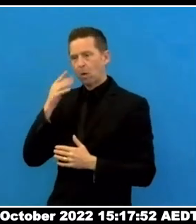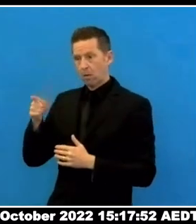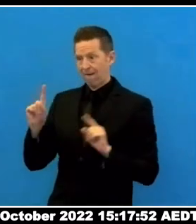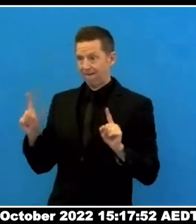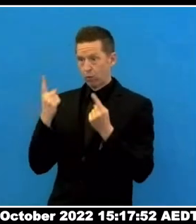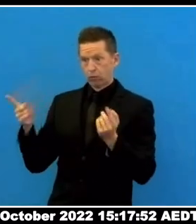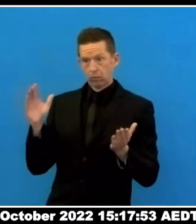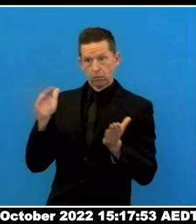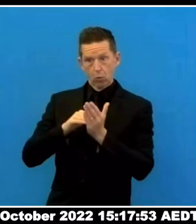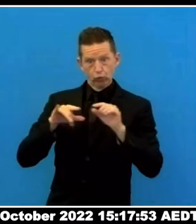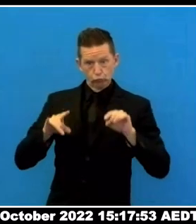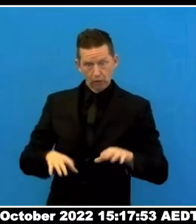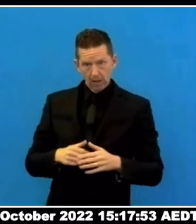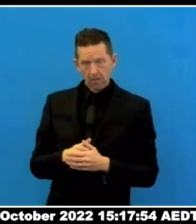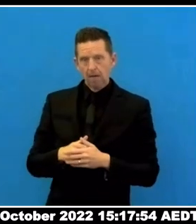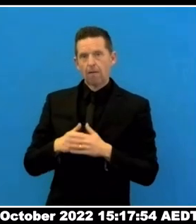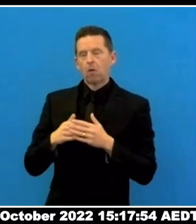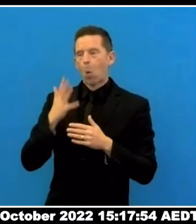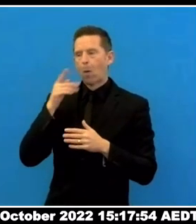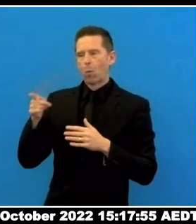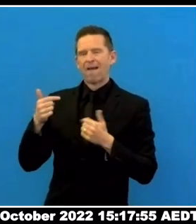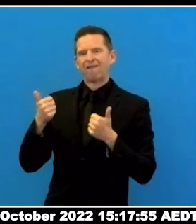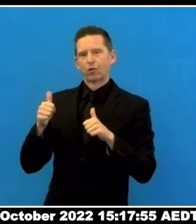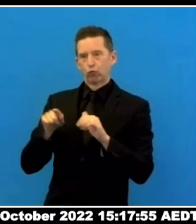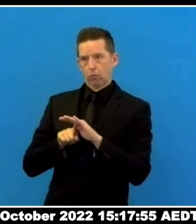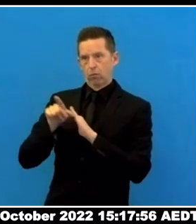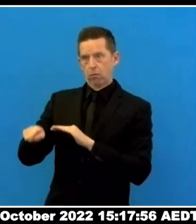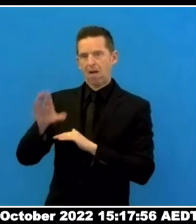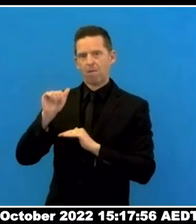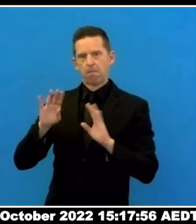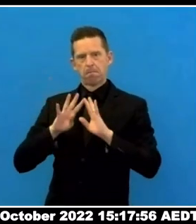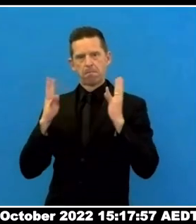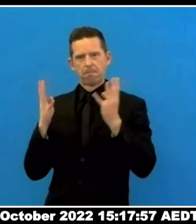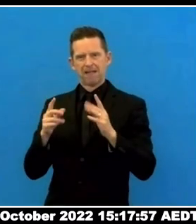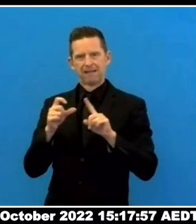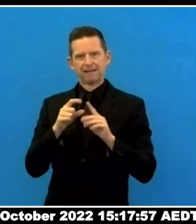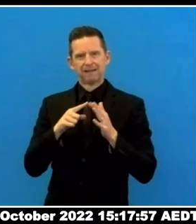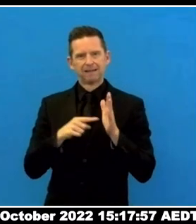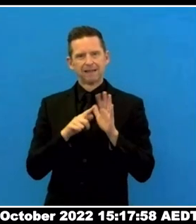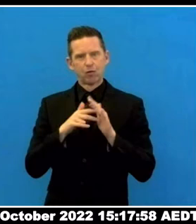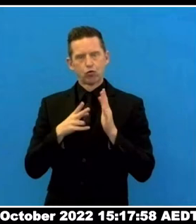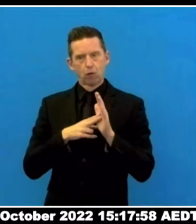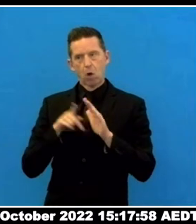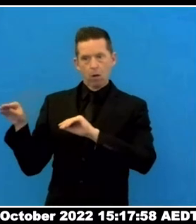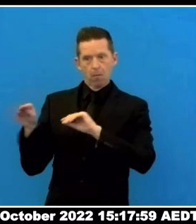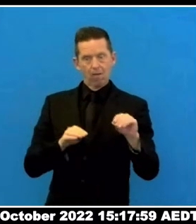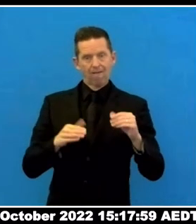after you were released from immigration detention, you settled in a small town in Victoria?